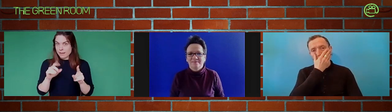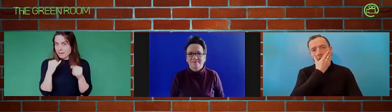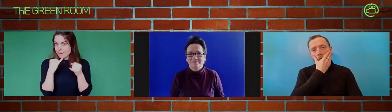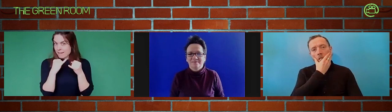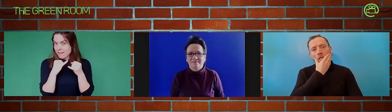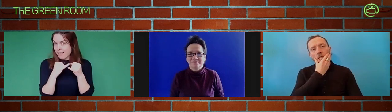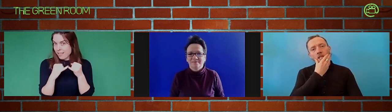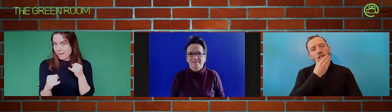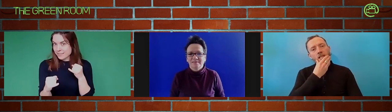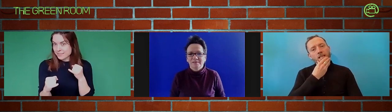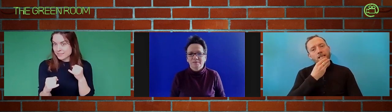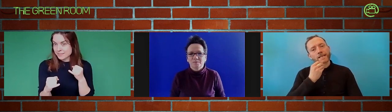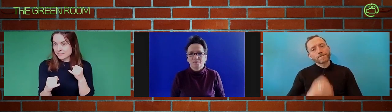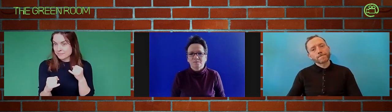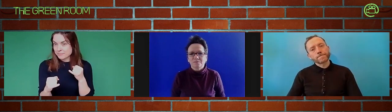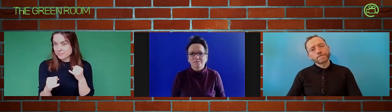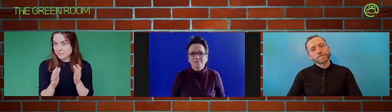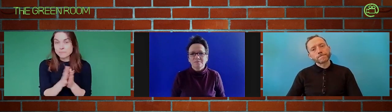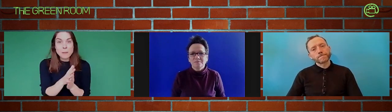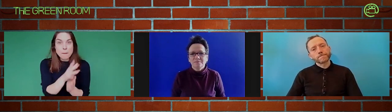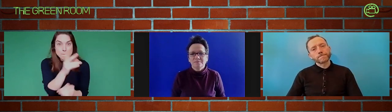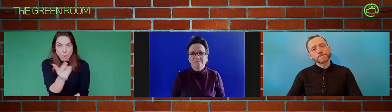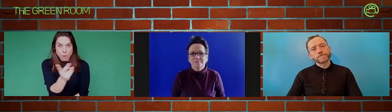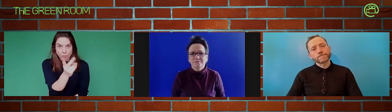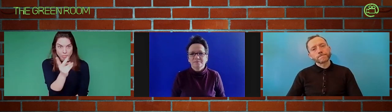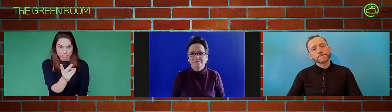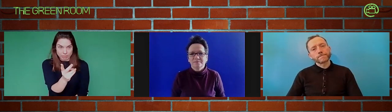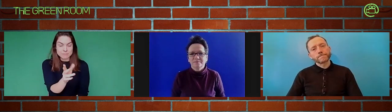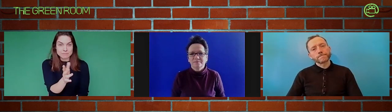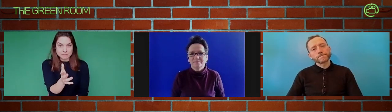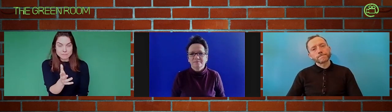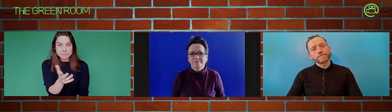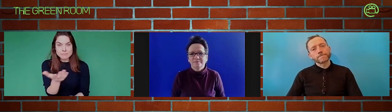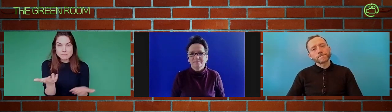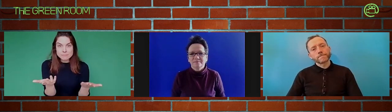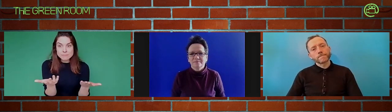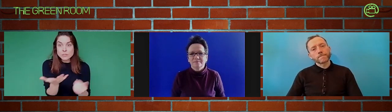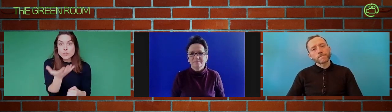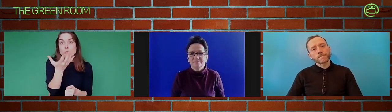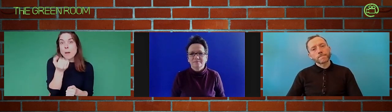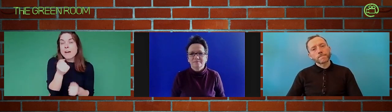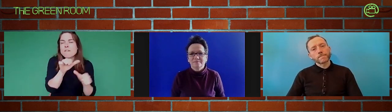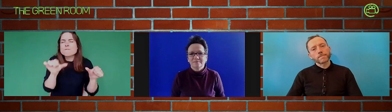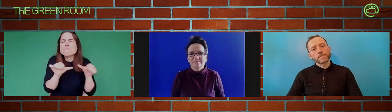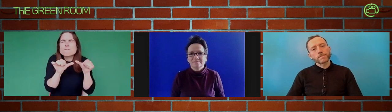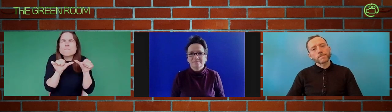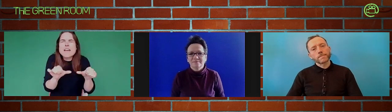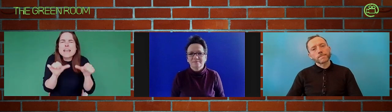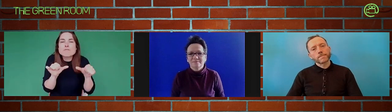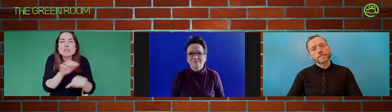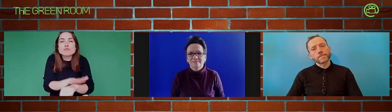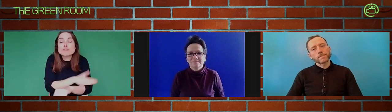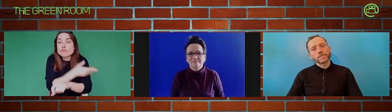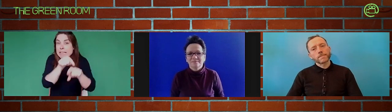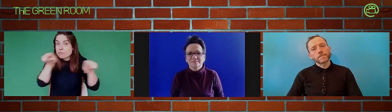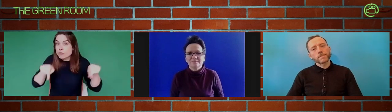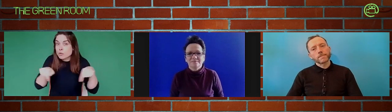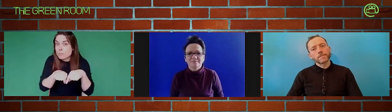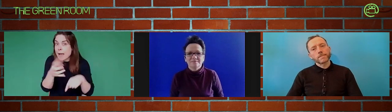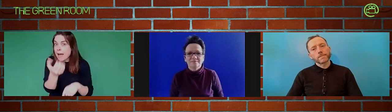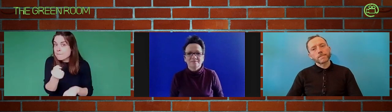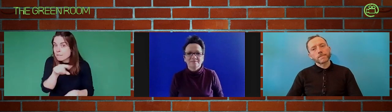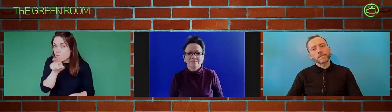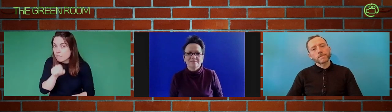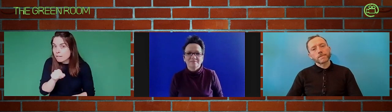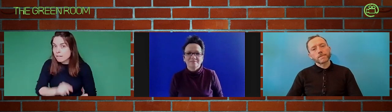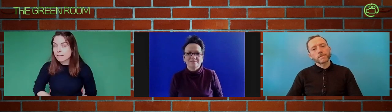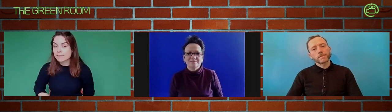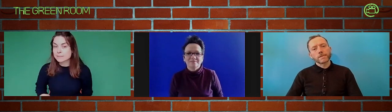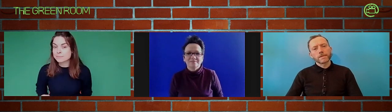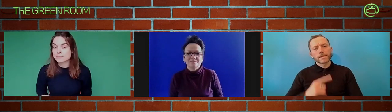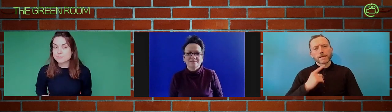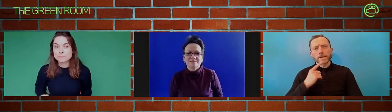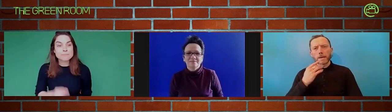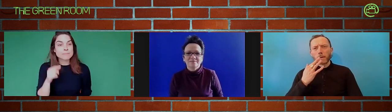Do you have, both of you, do you have a favorite Green Room? Harri?